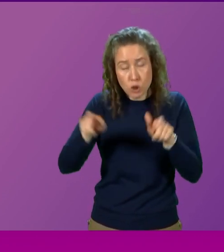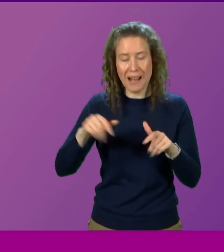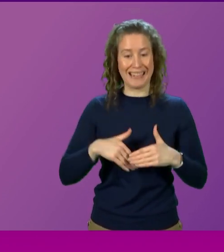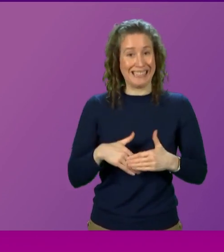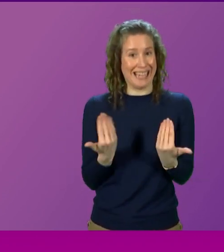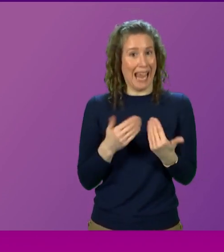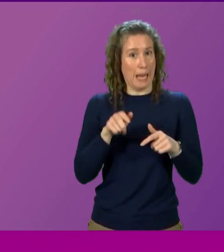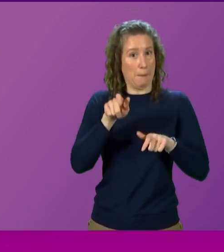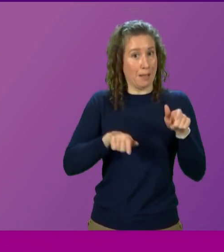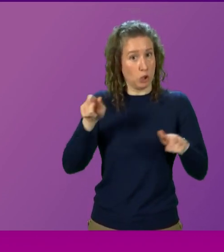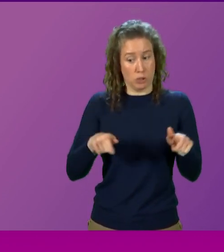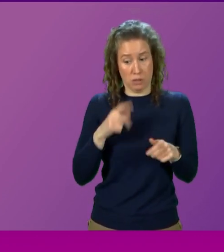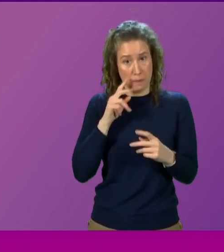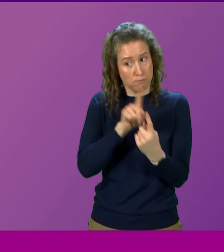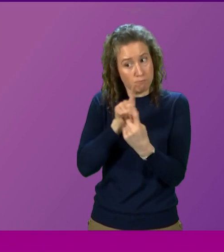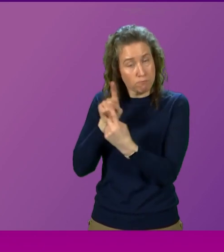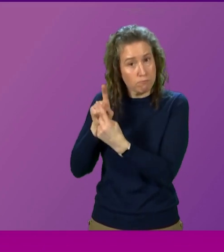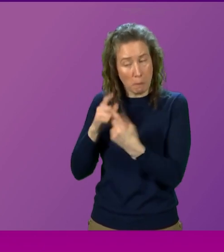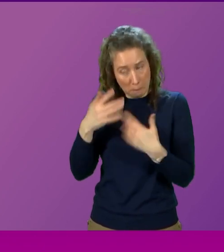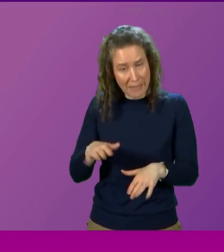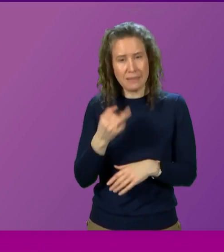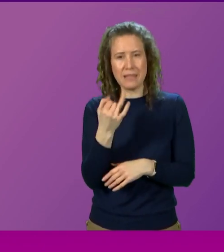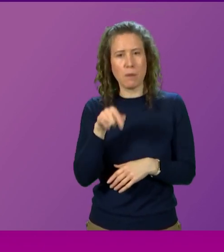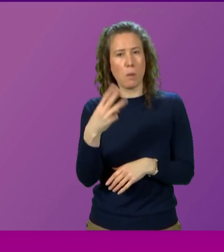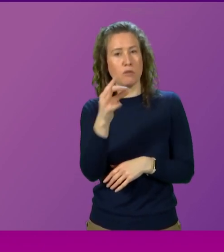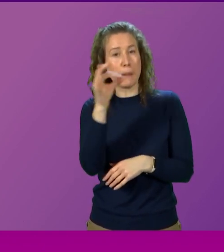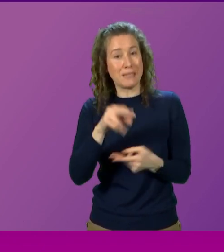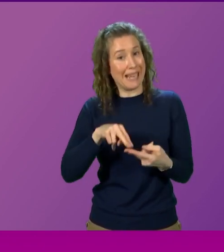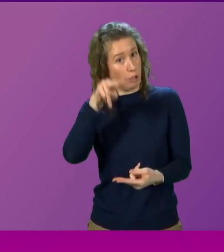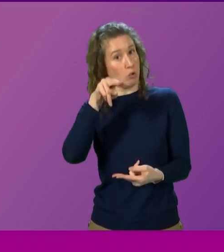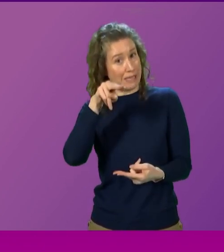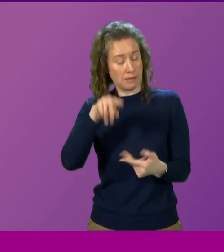who were seen in the past quarter; that, with regard to the referral to treatment target,